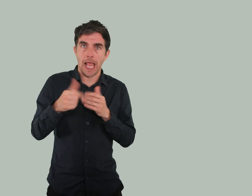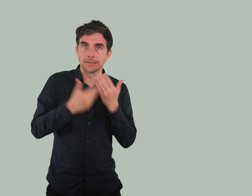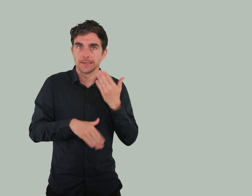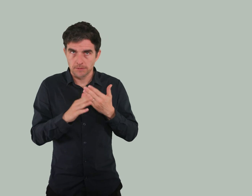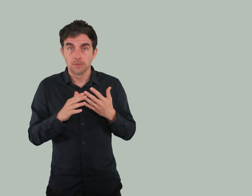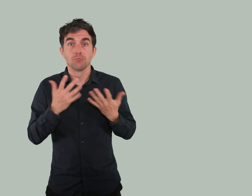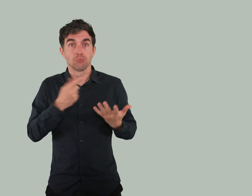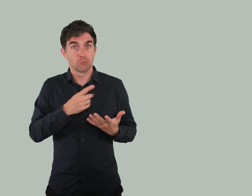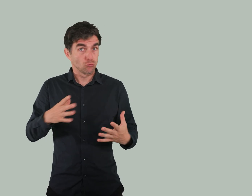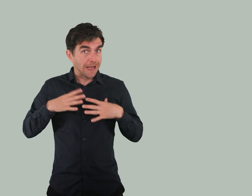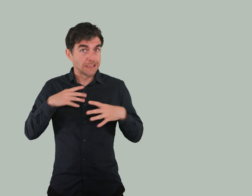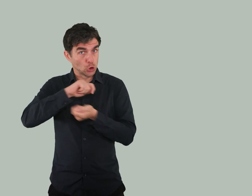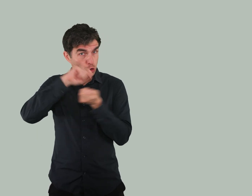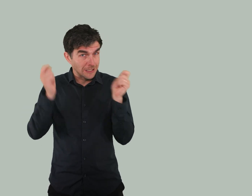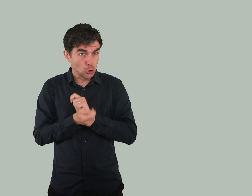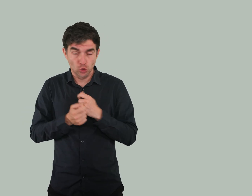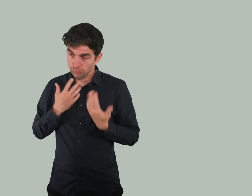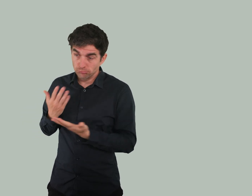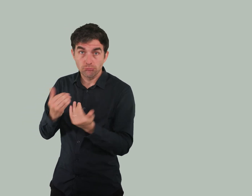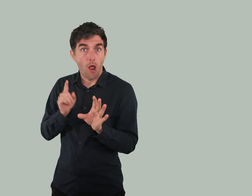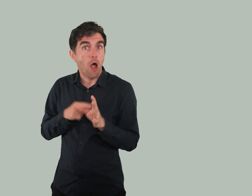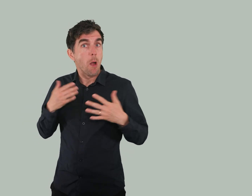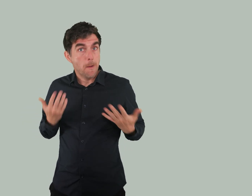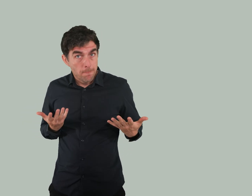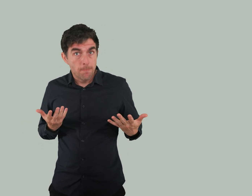The question is whether they are prepared to change their recruitment,